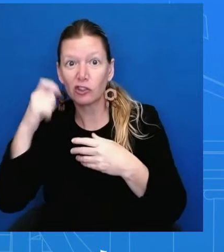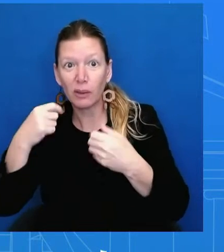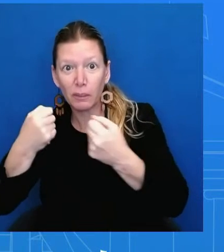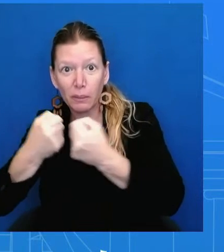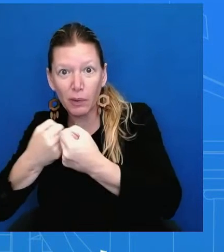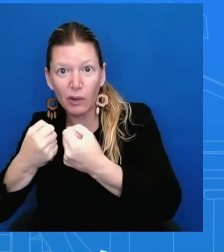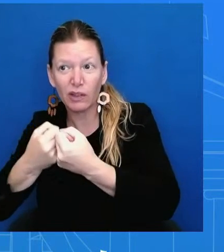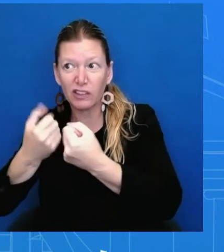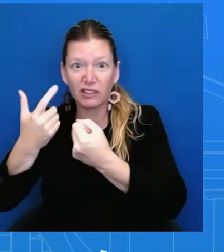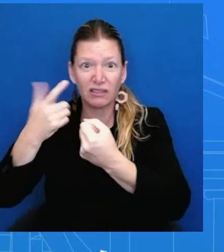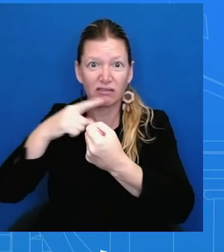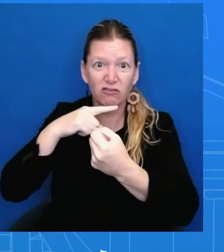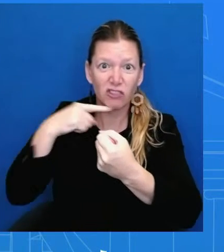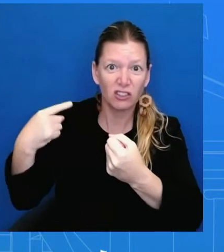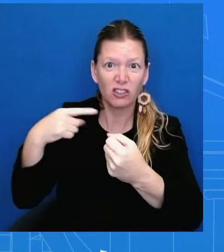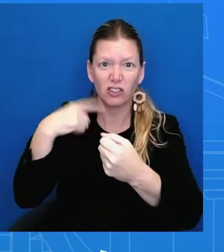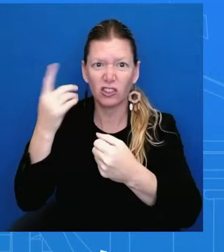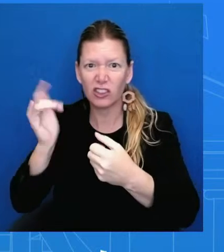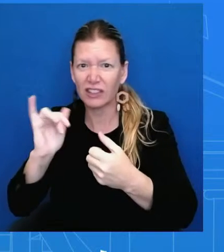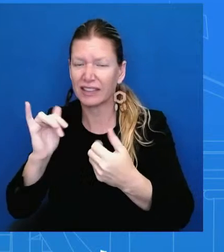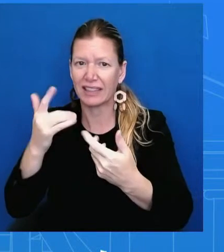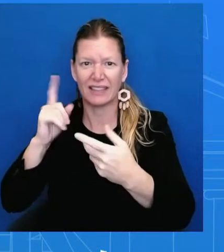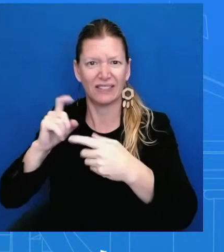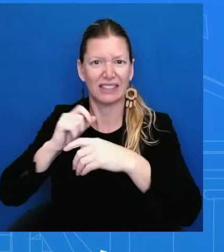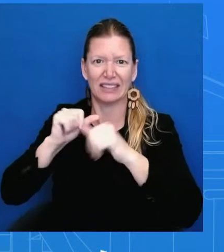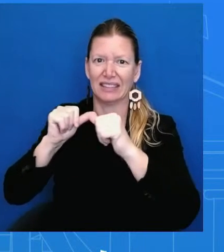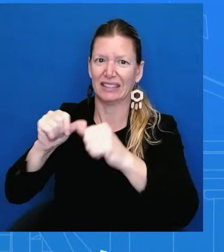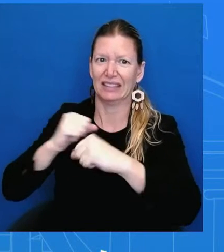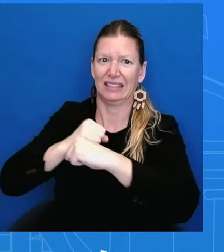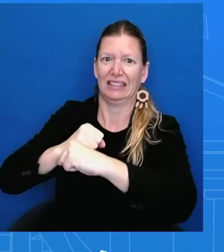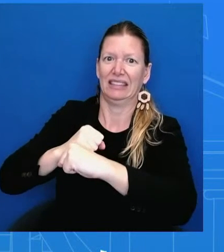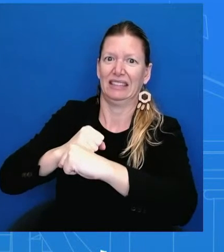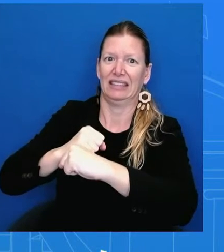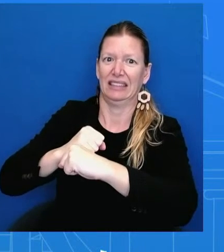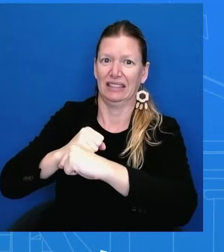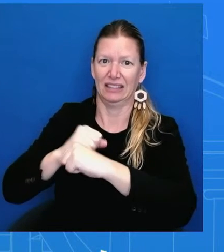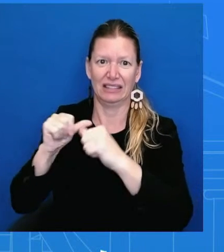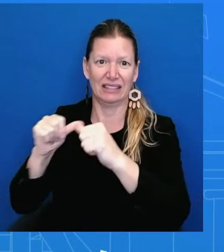a capable and competent defensive capability against Russian forces going forward.